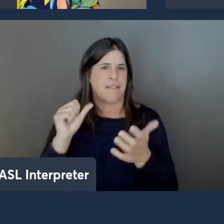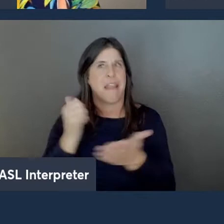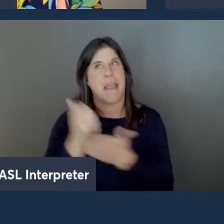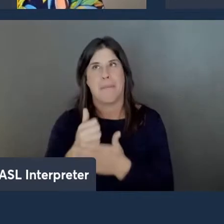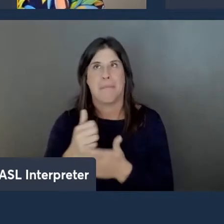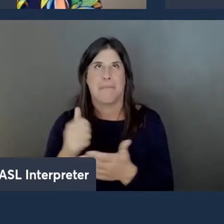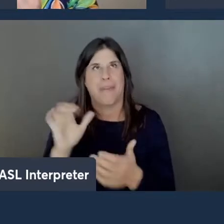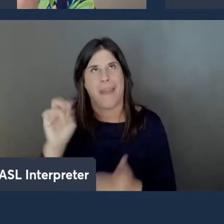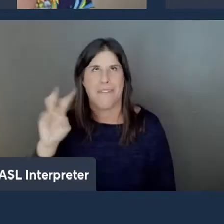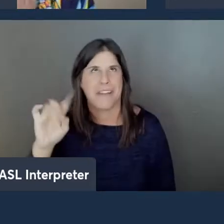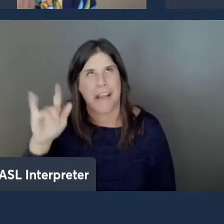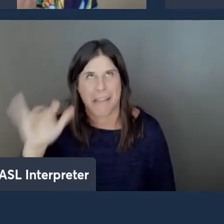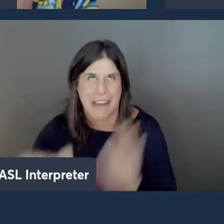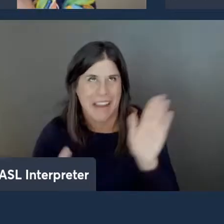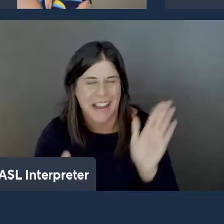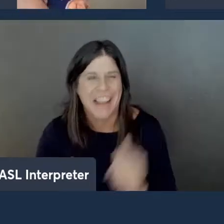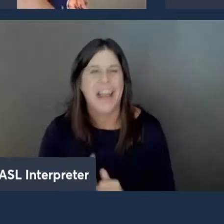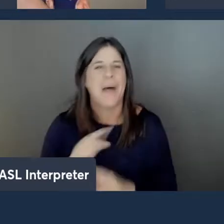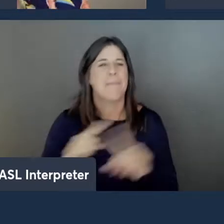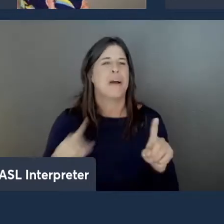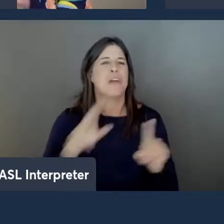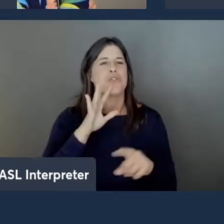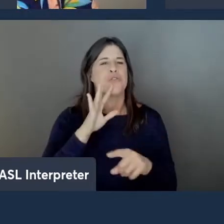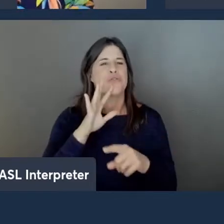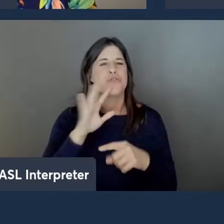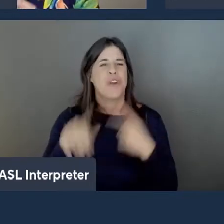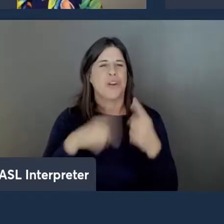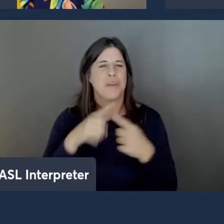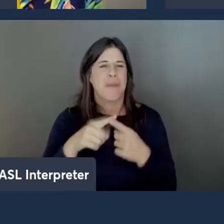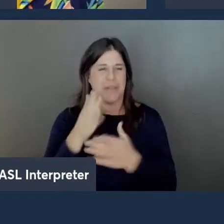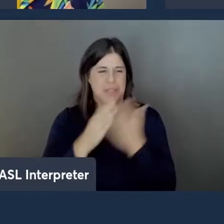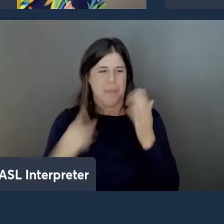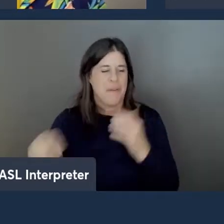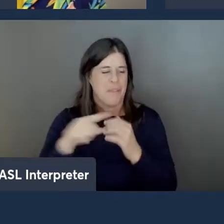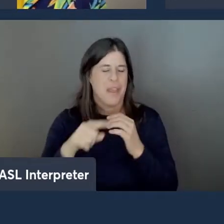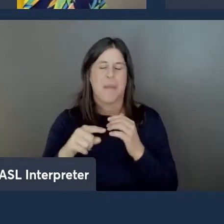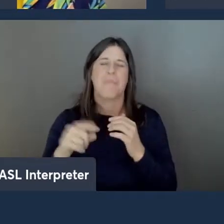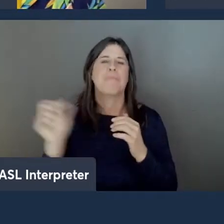You spoke, you touched upon a few of them. Can we afford that maybe?